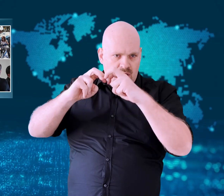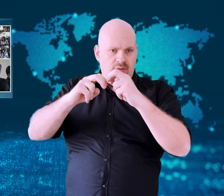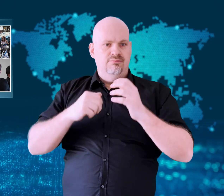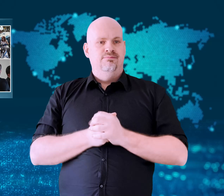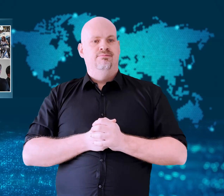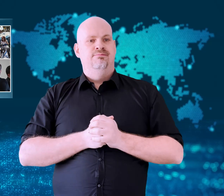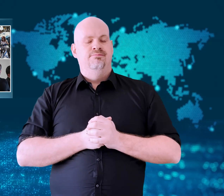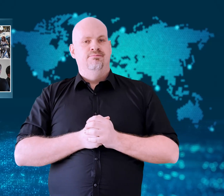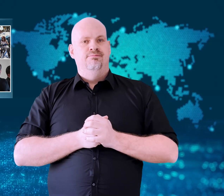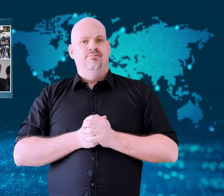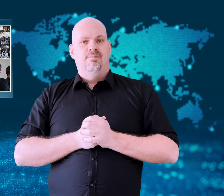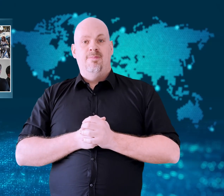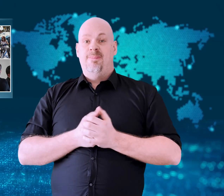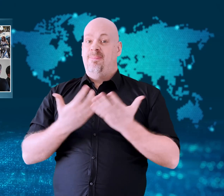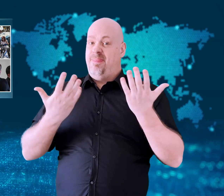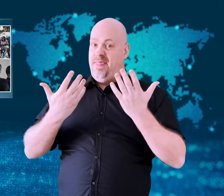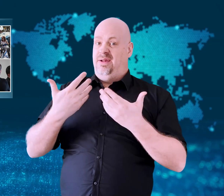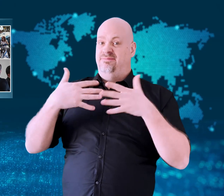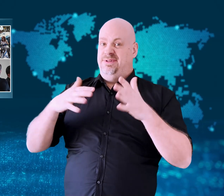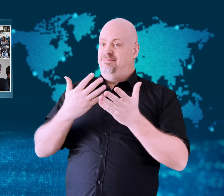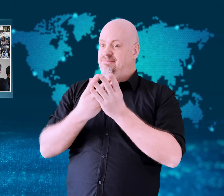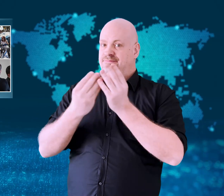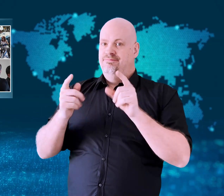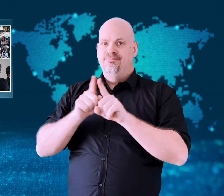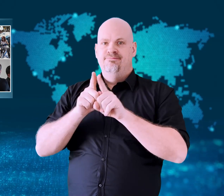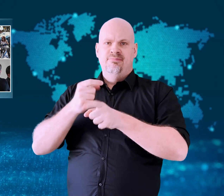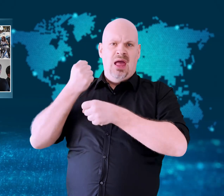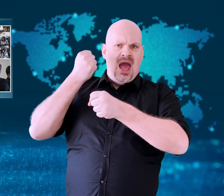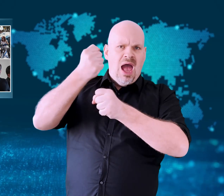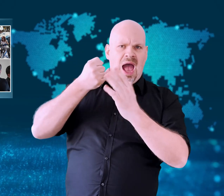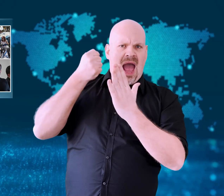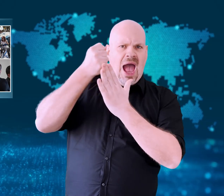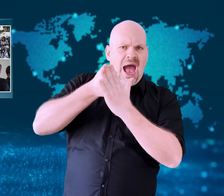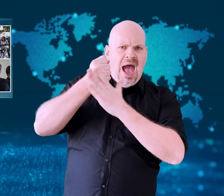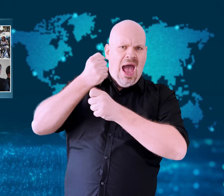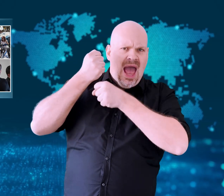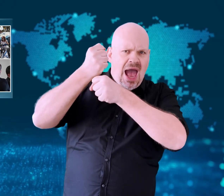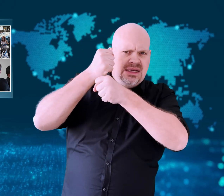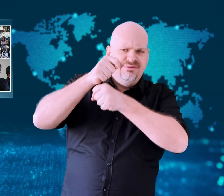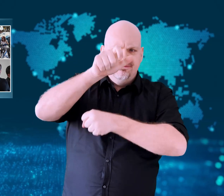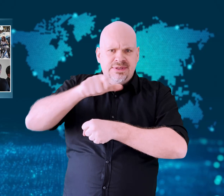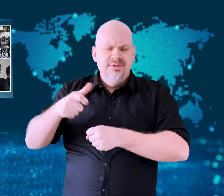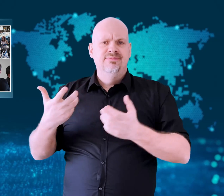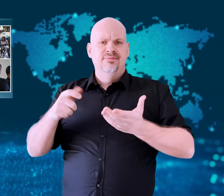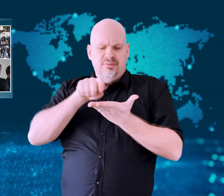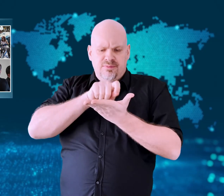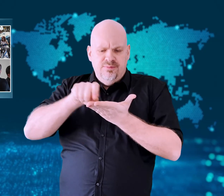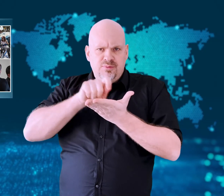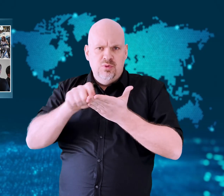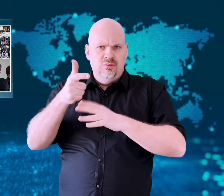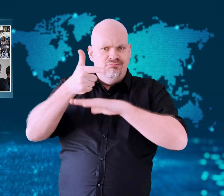Activists, journalists, civil servants,